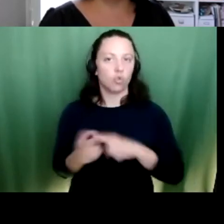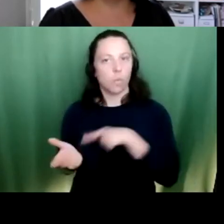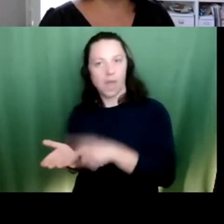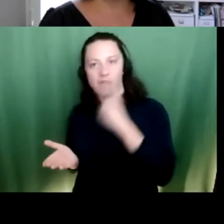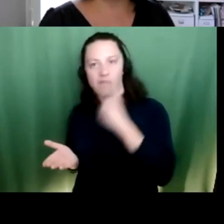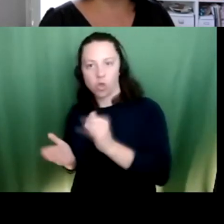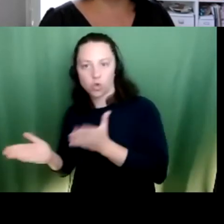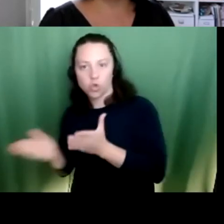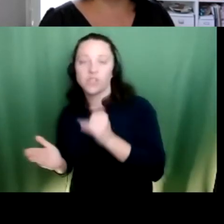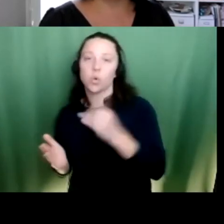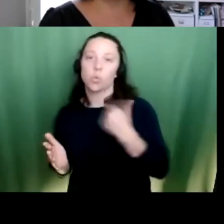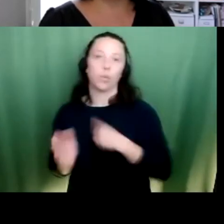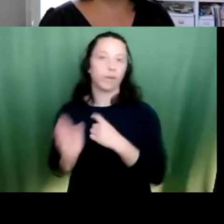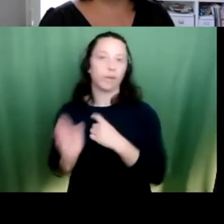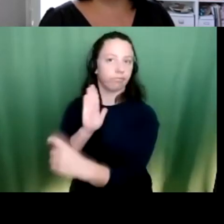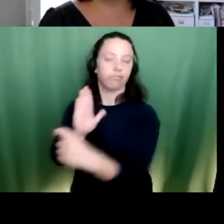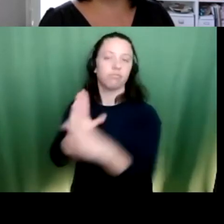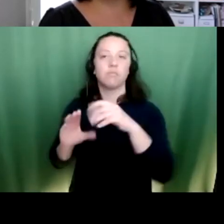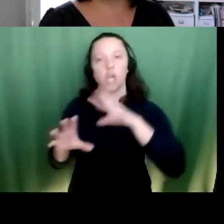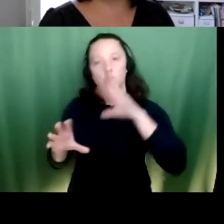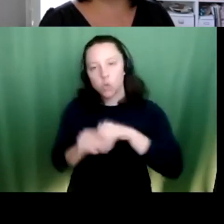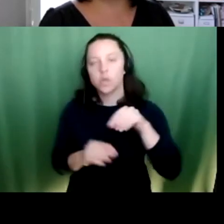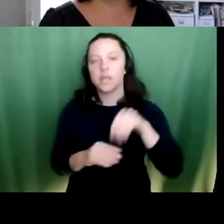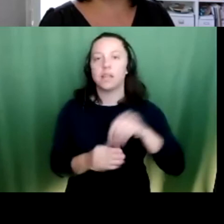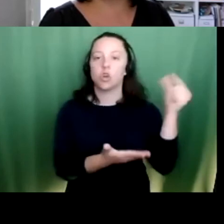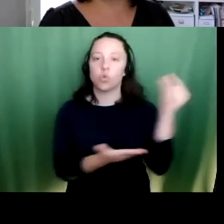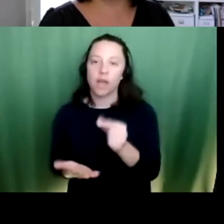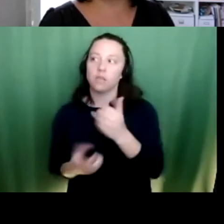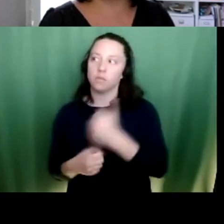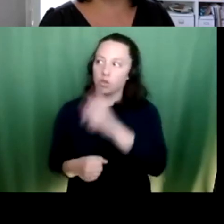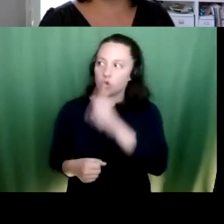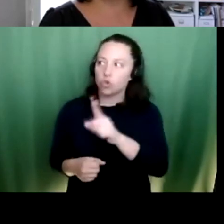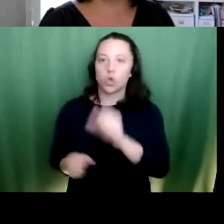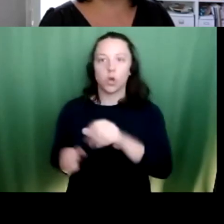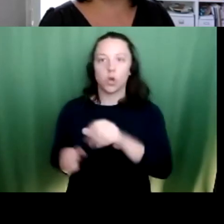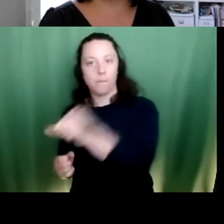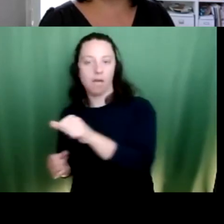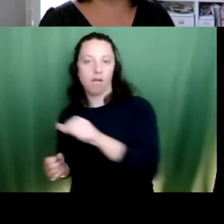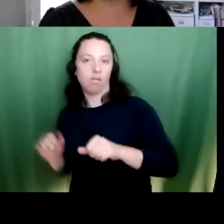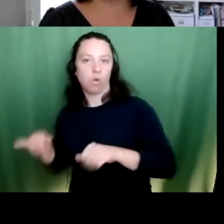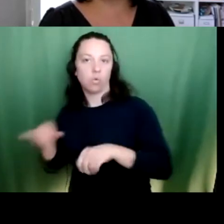to have those consultants come onboard as well as our council to advise us.